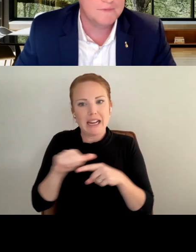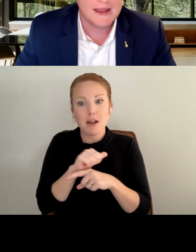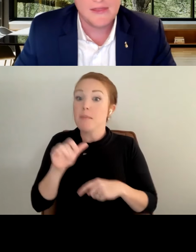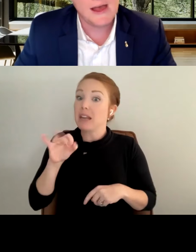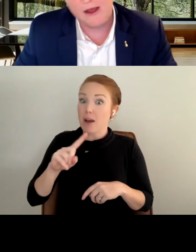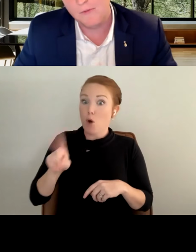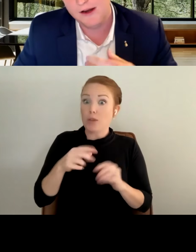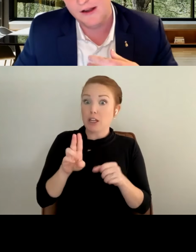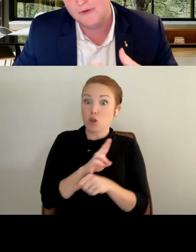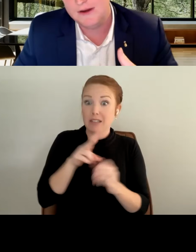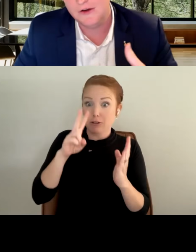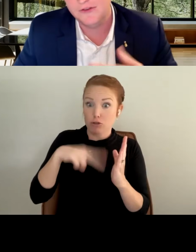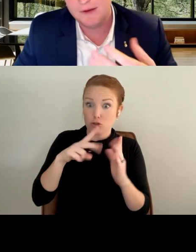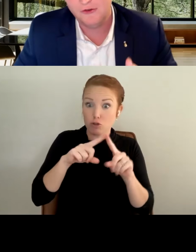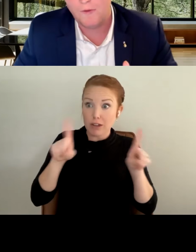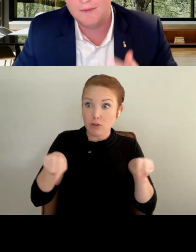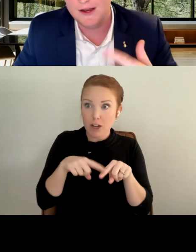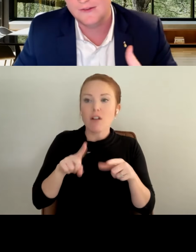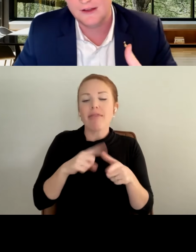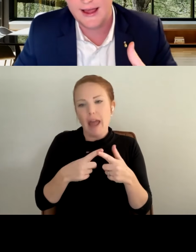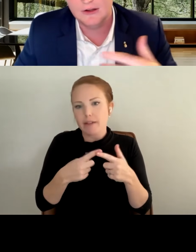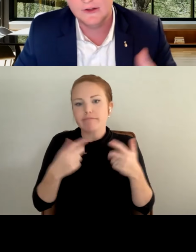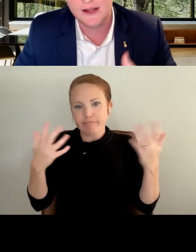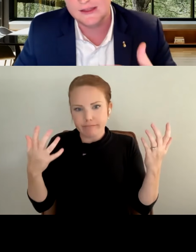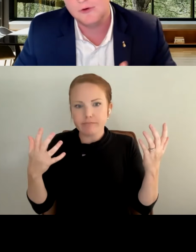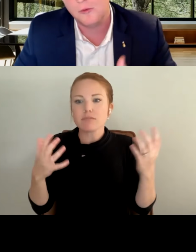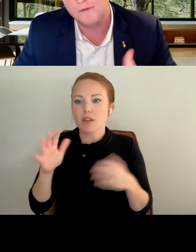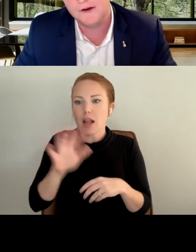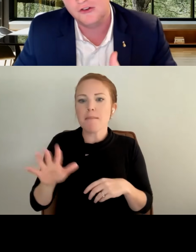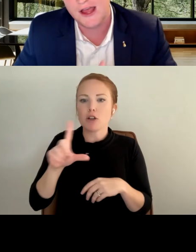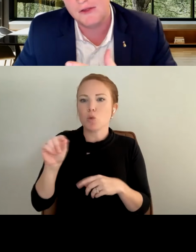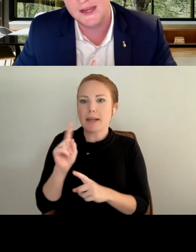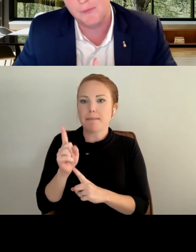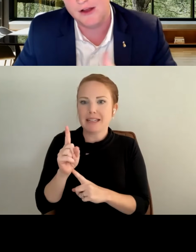That way what it allowed me to do is in about 20 minutes I could look at the core functionality of